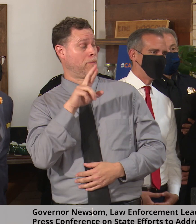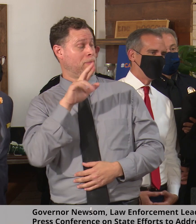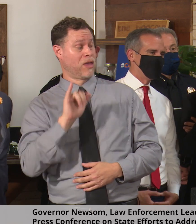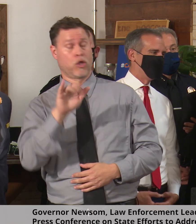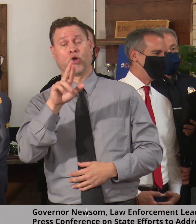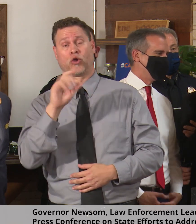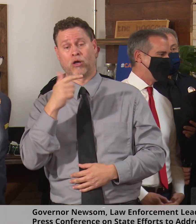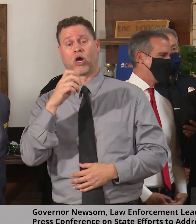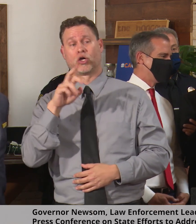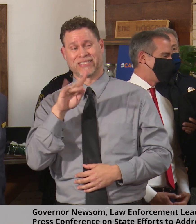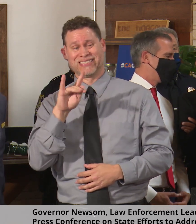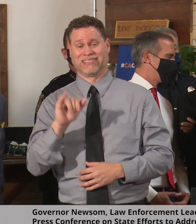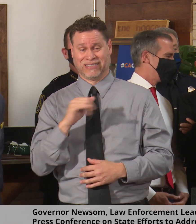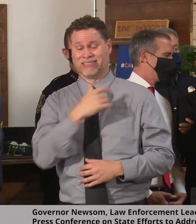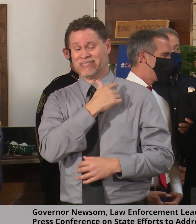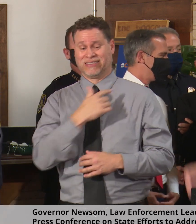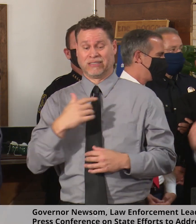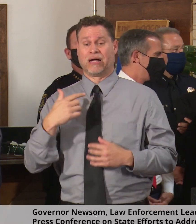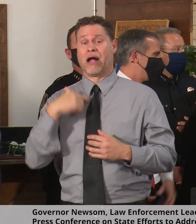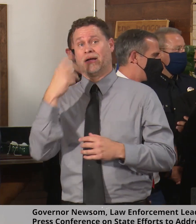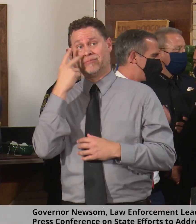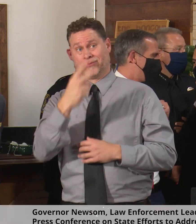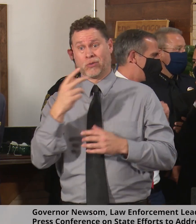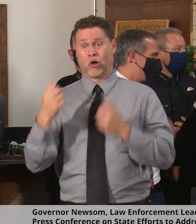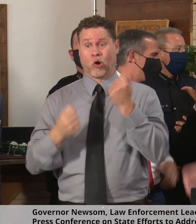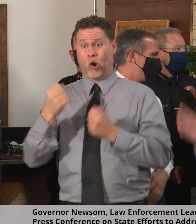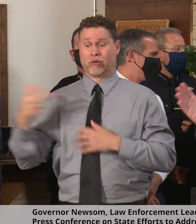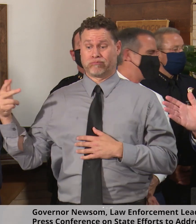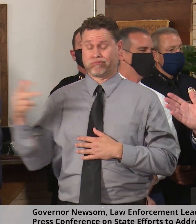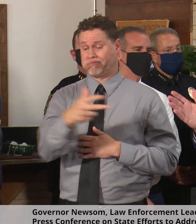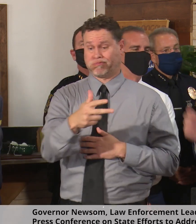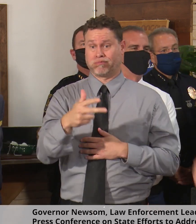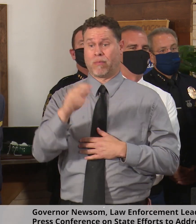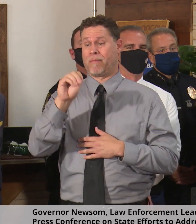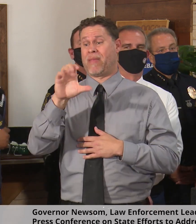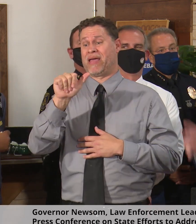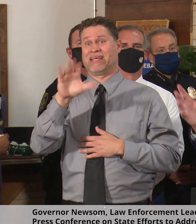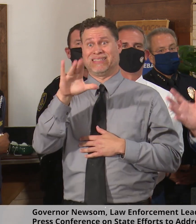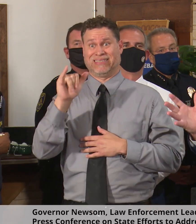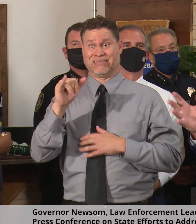Beach. I was shopping and I saw a couple cars pull up in front of Macy's, couple individuals